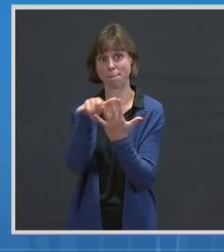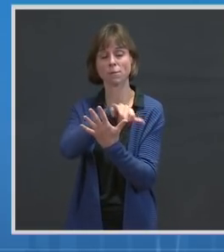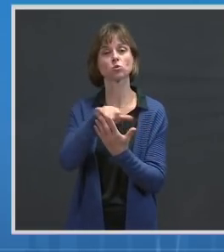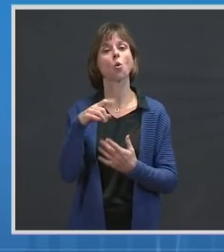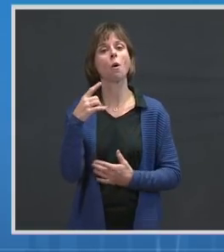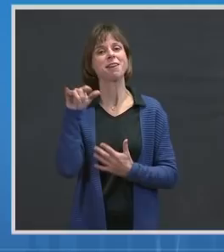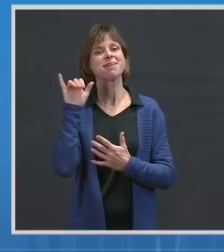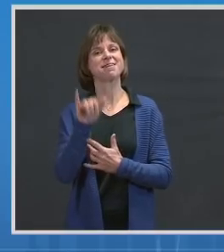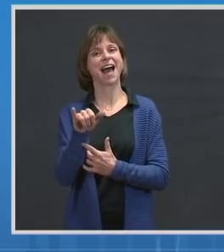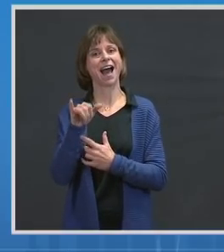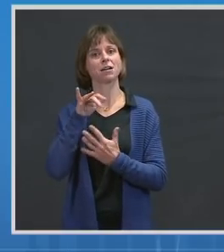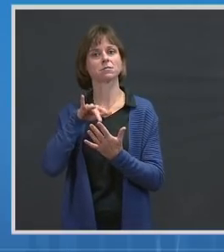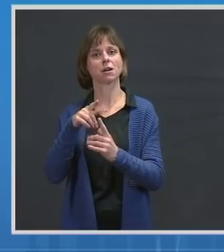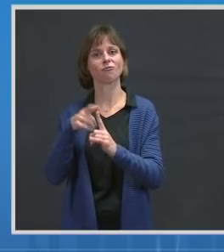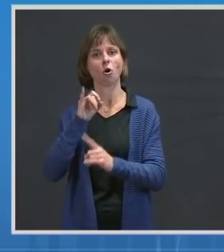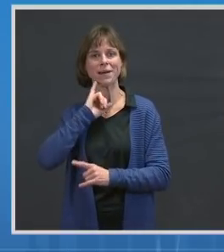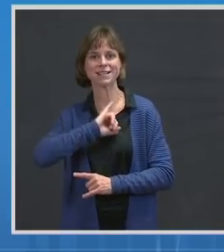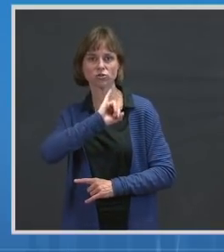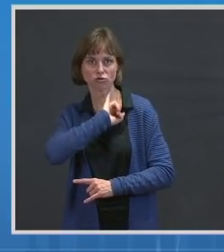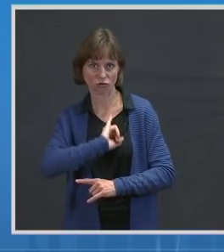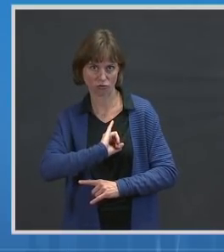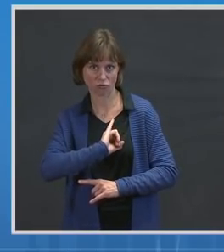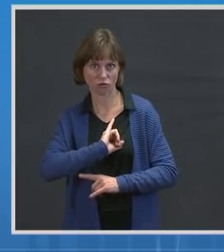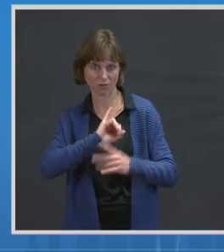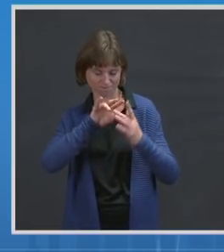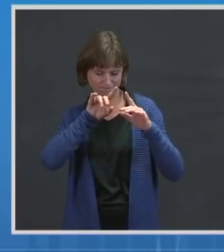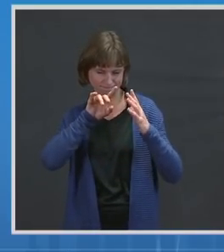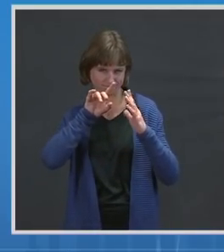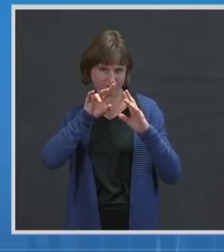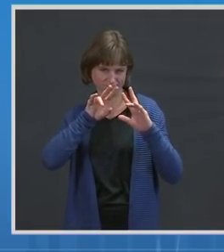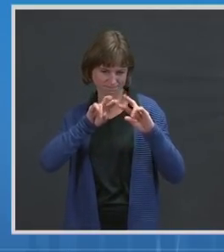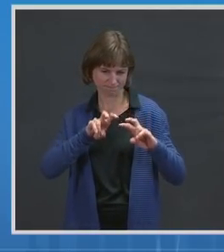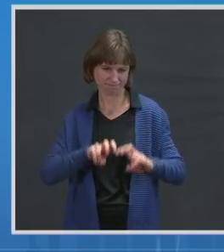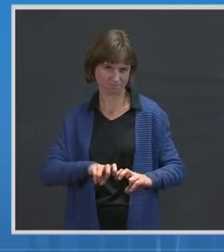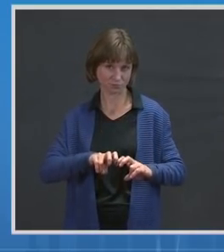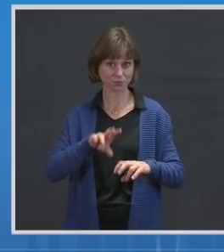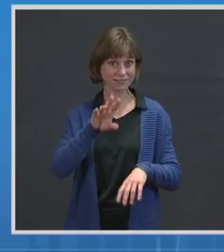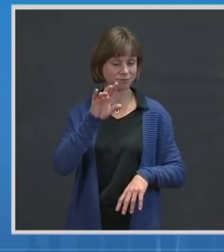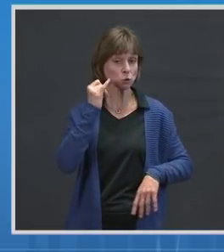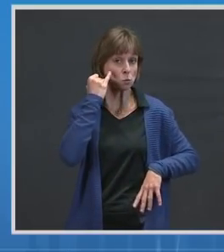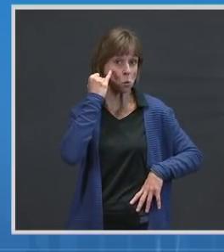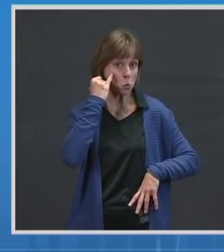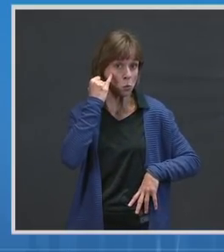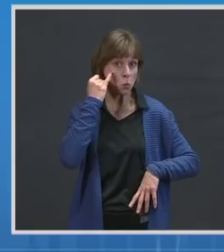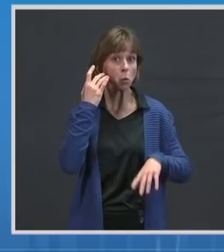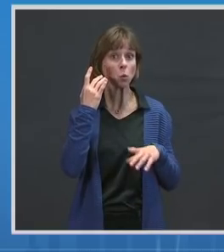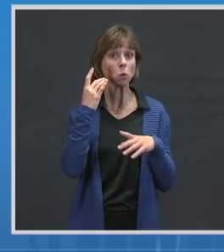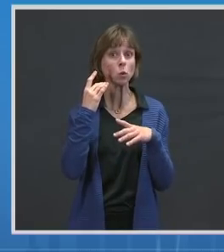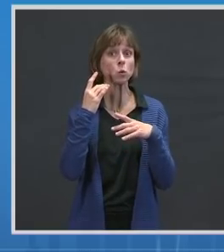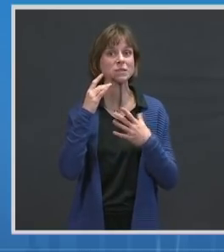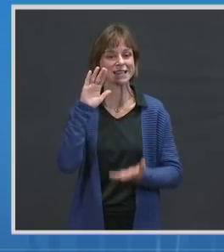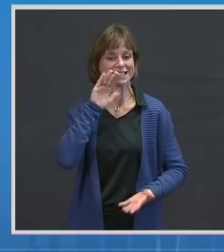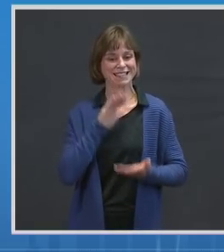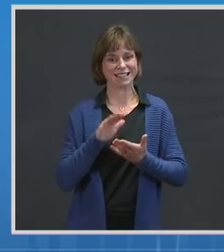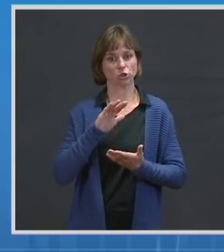It looked at the following question: If, in fact, you assume that decreased viral load is due --